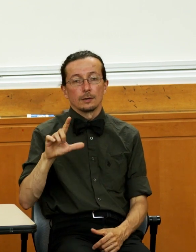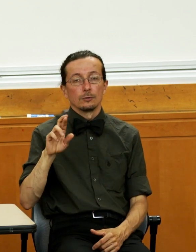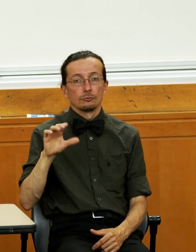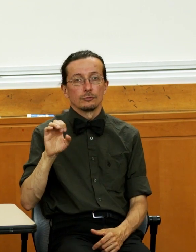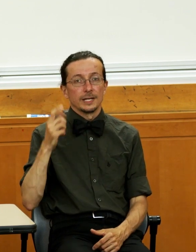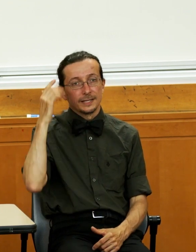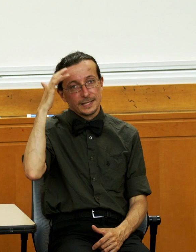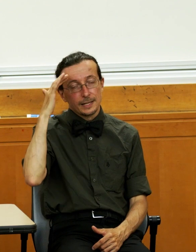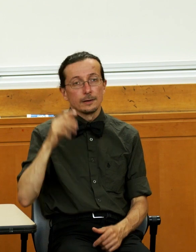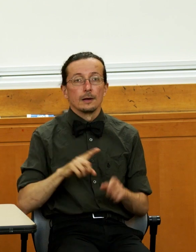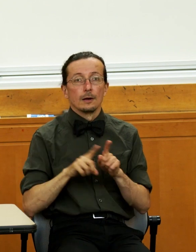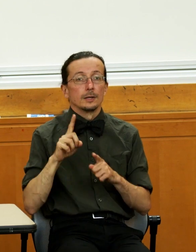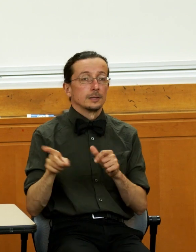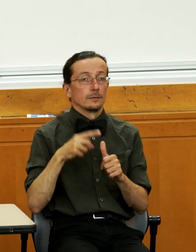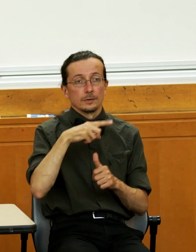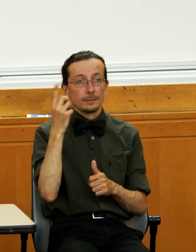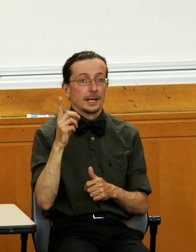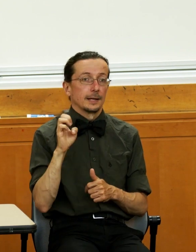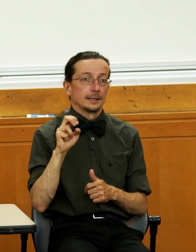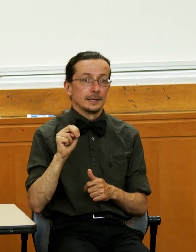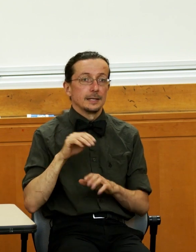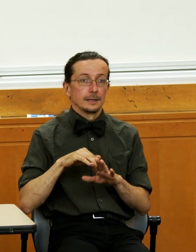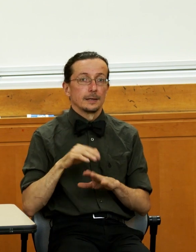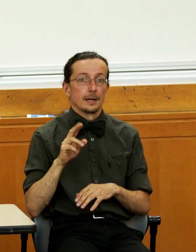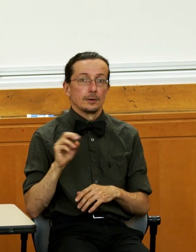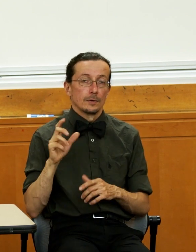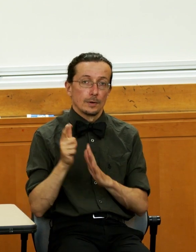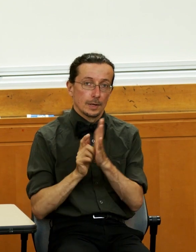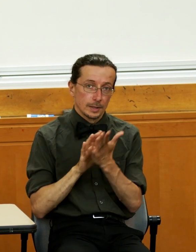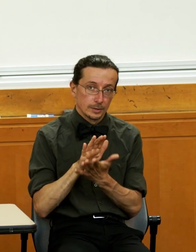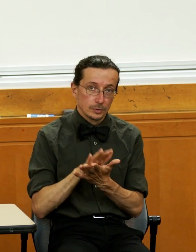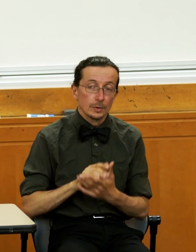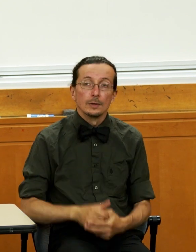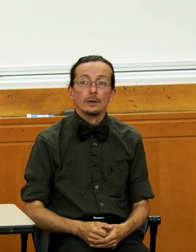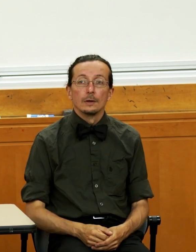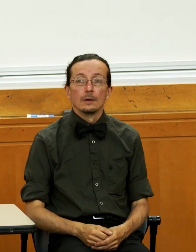of the University of Oregon Law School. The pre-“Reclaiming Disability Justice” symposium